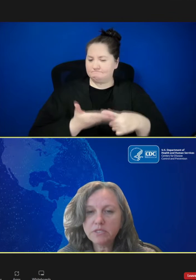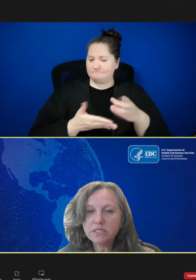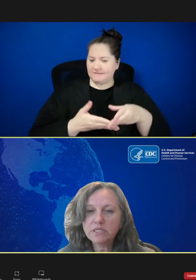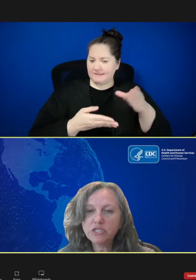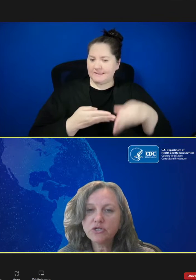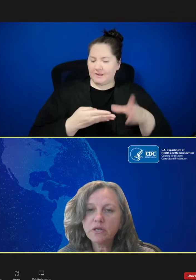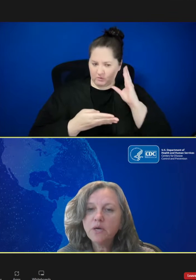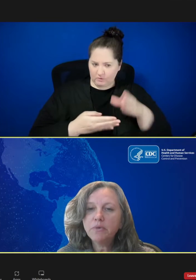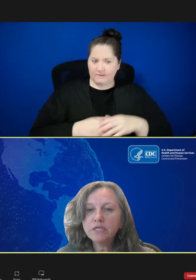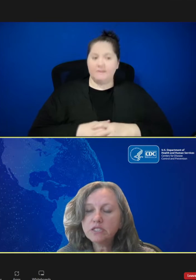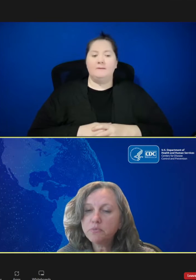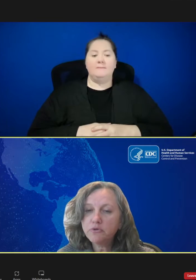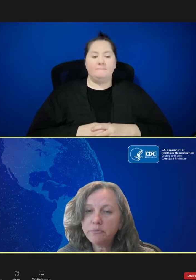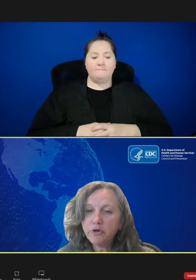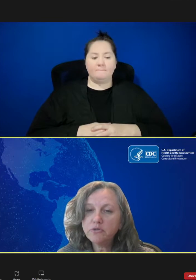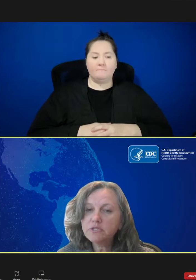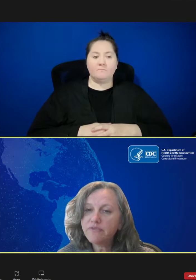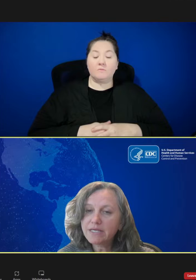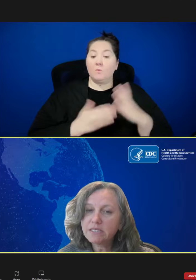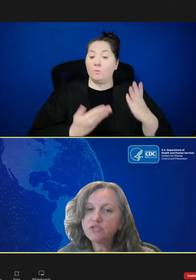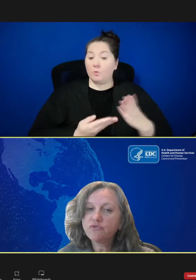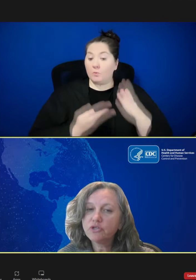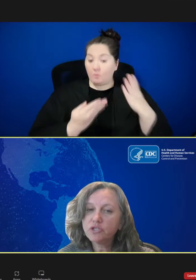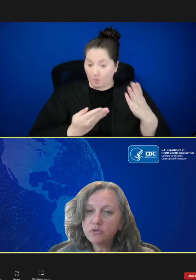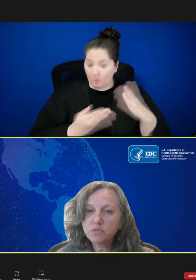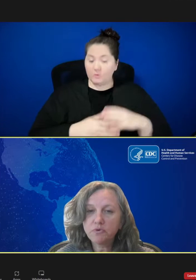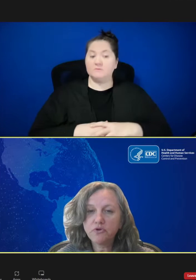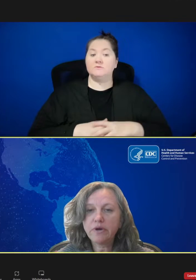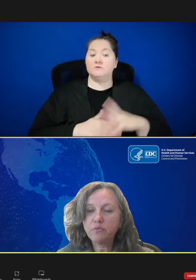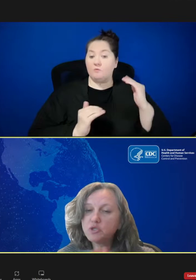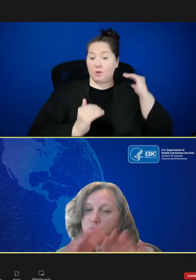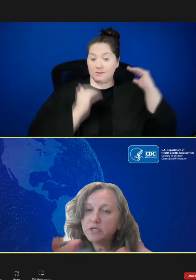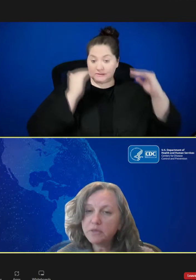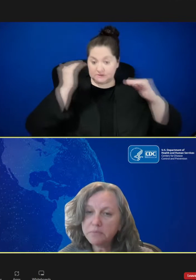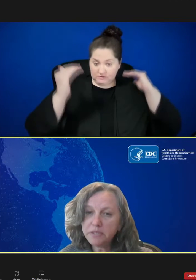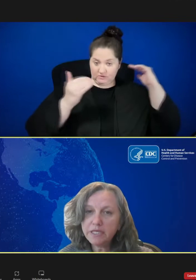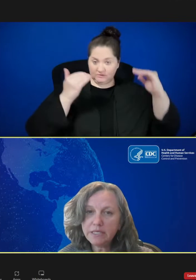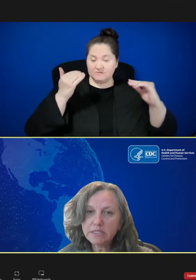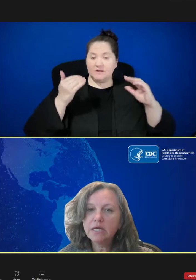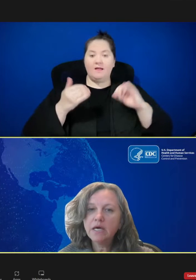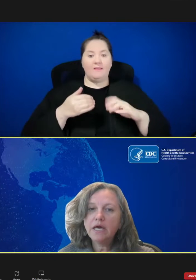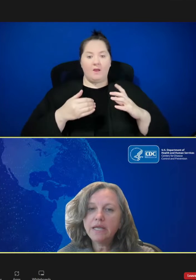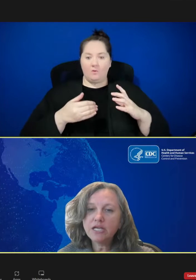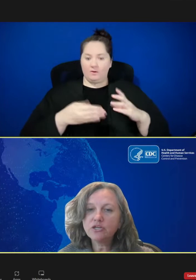presentation. But it's the proposed Vaccines for Adults program which would complete a National